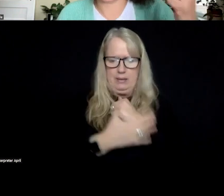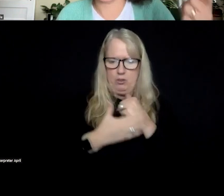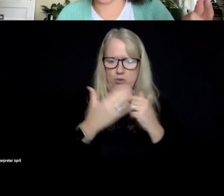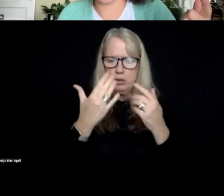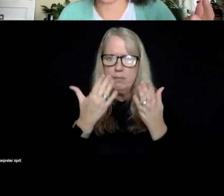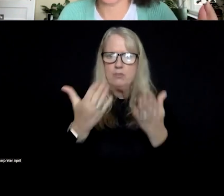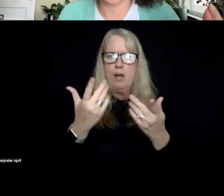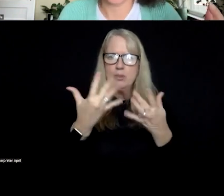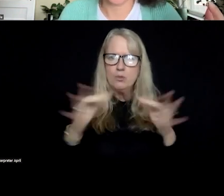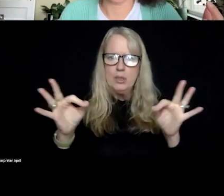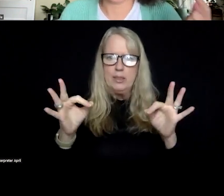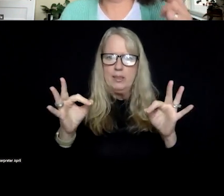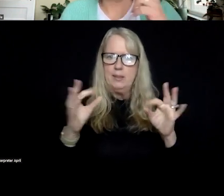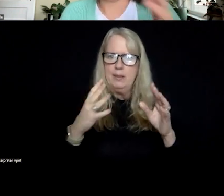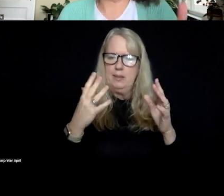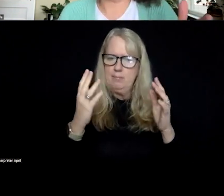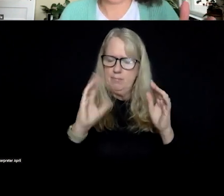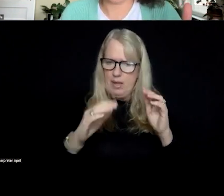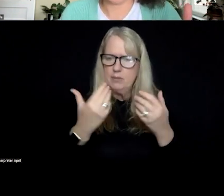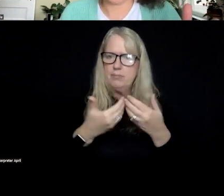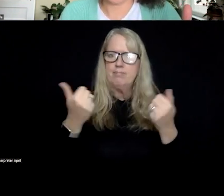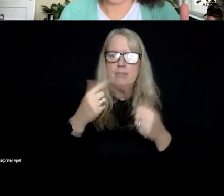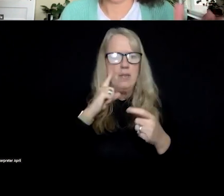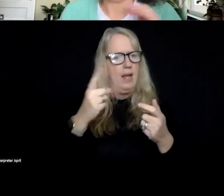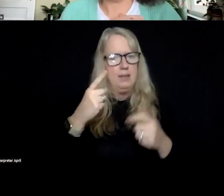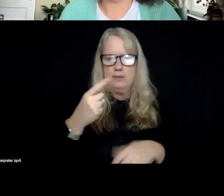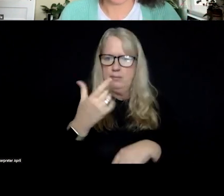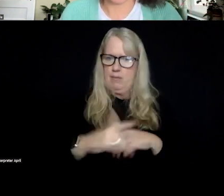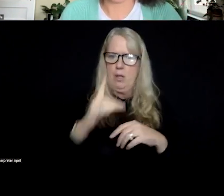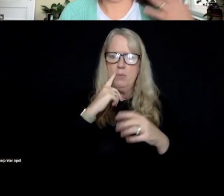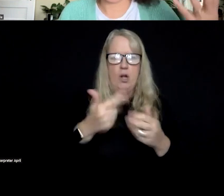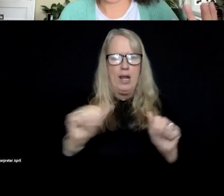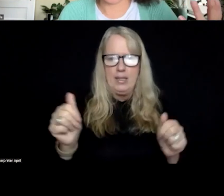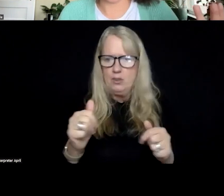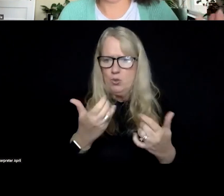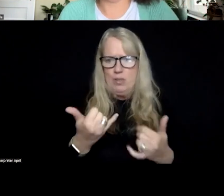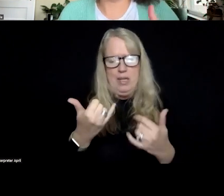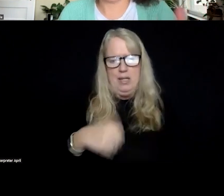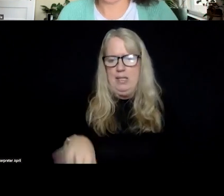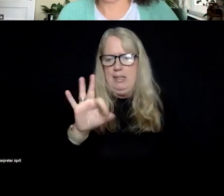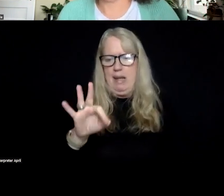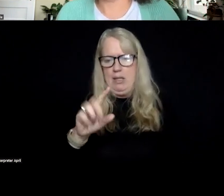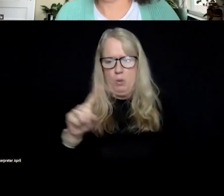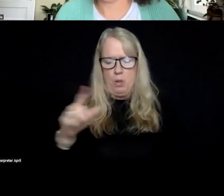THAT IS ANONYMOUS AND AVAILABLE TO EVERYONE. 911 IS CALL CENTERS